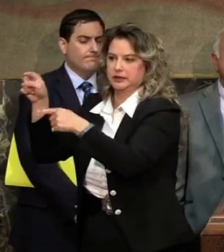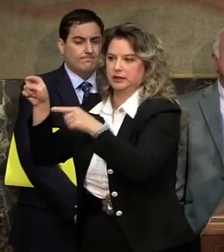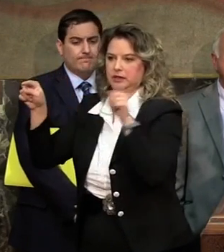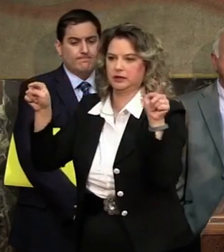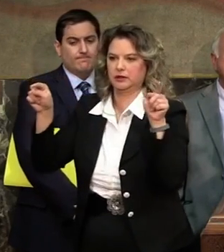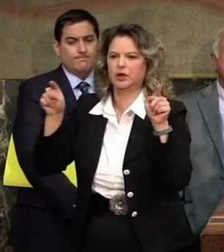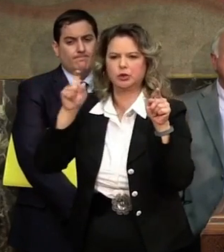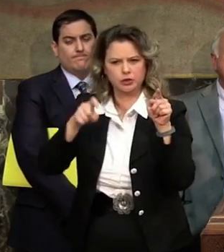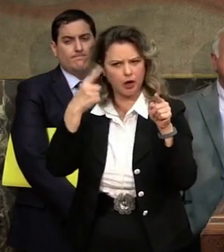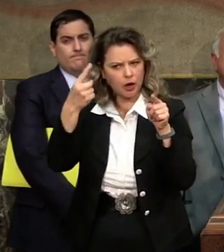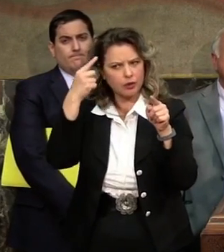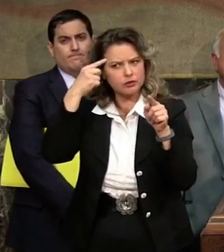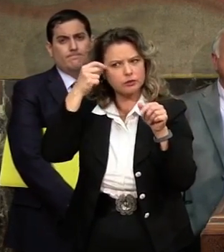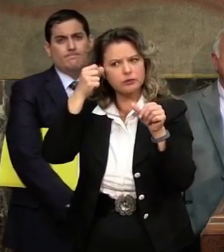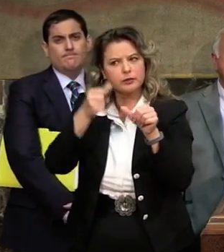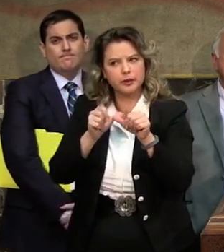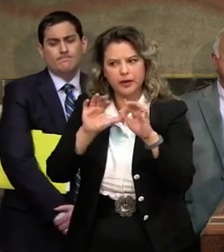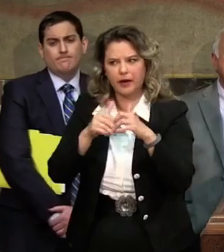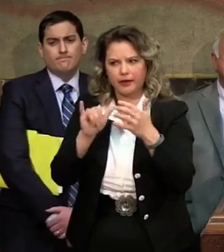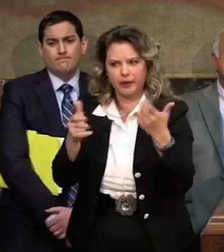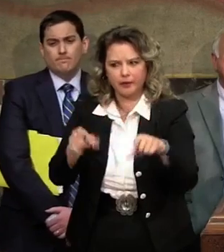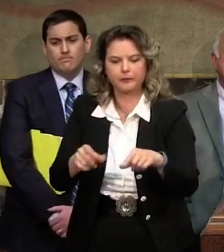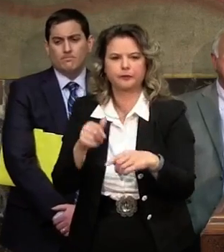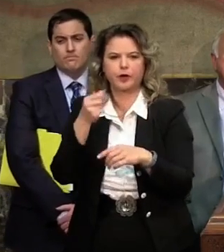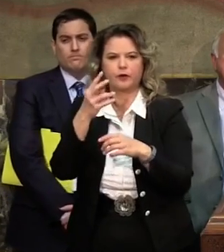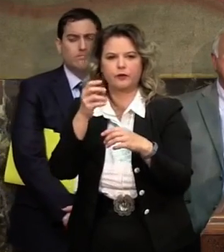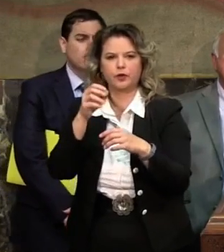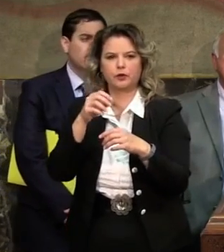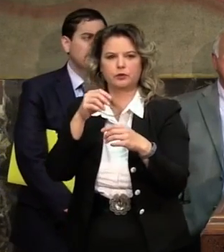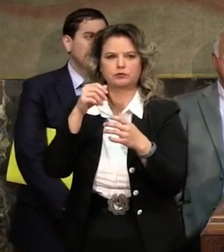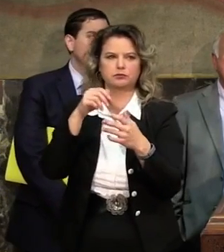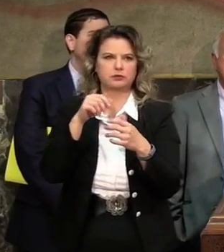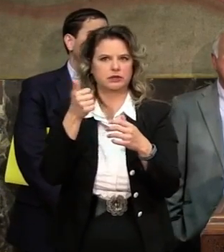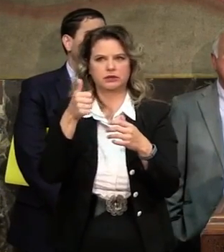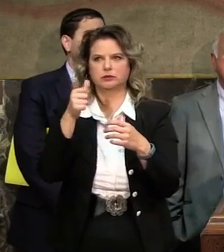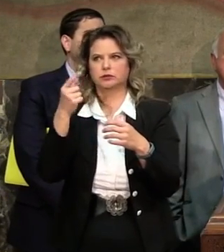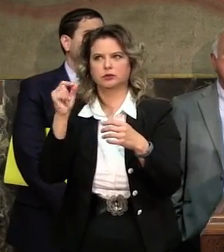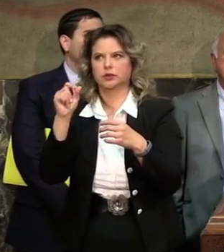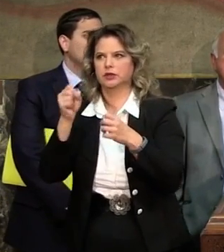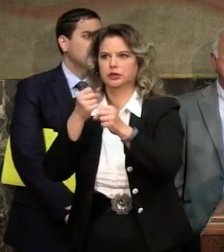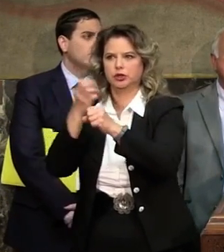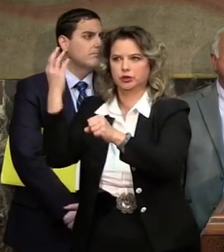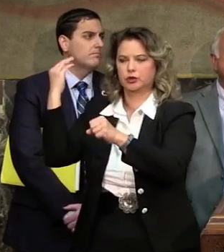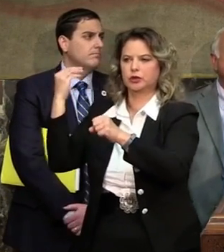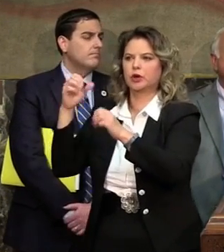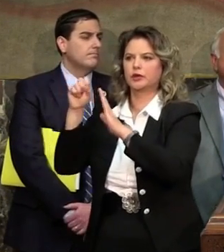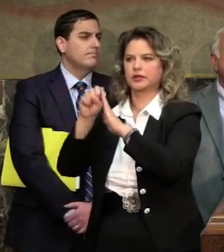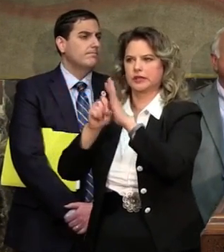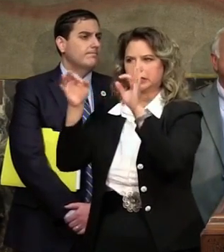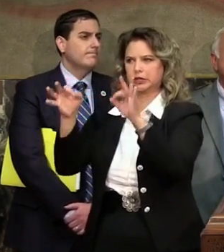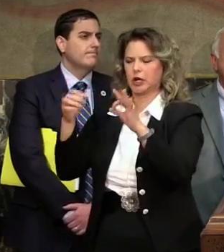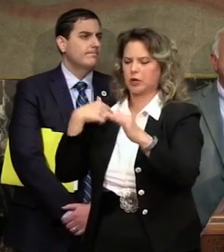be a few decades ago when the state decided we were going to be very tough on crime and in prison a lot of people